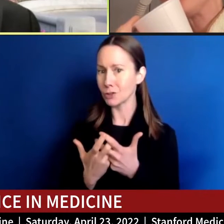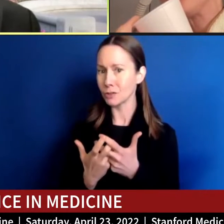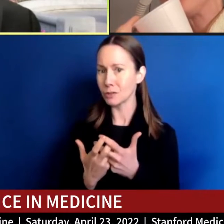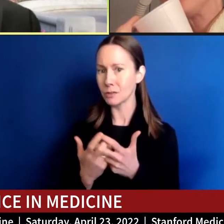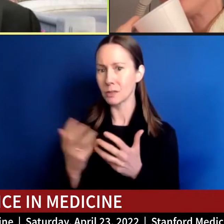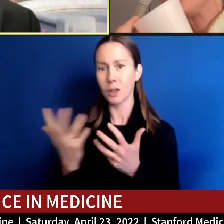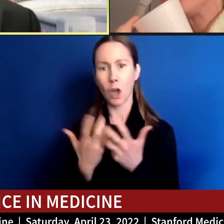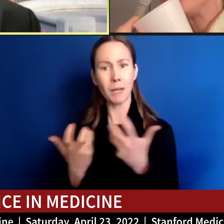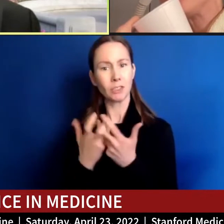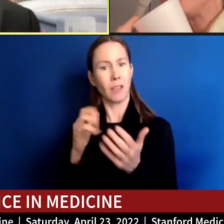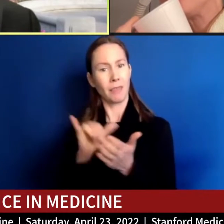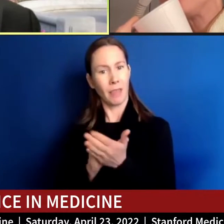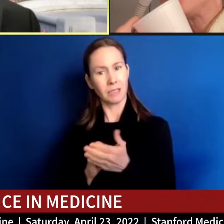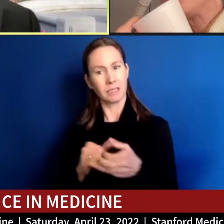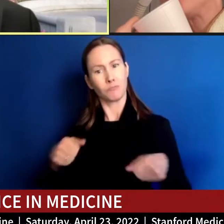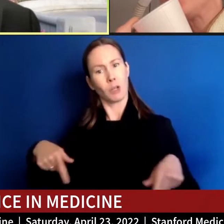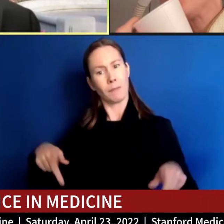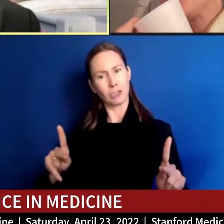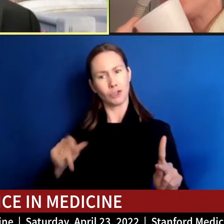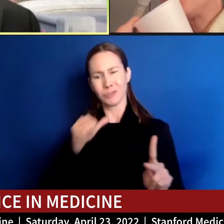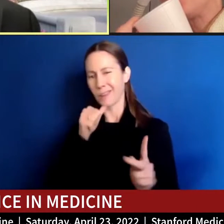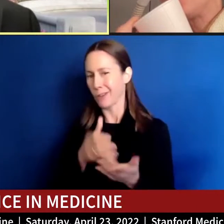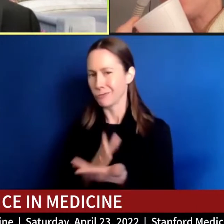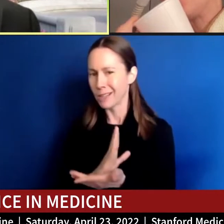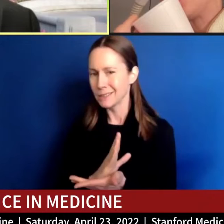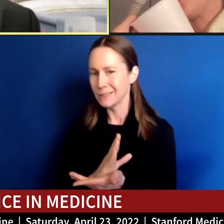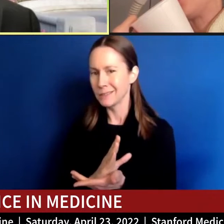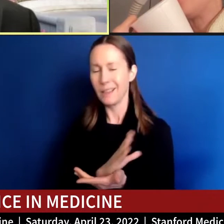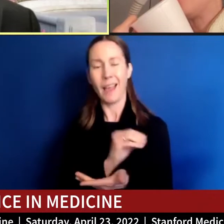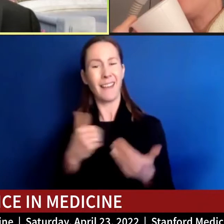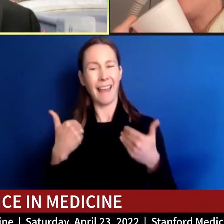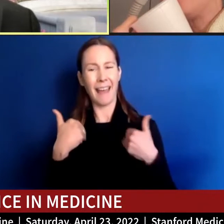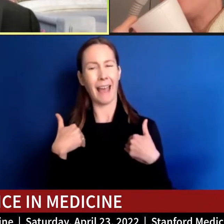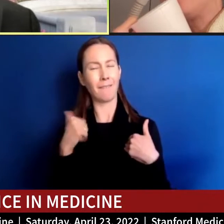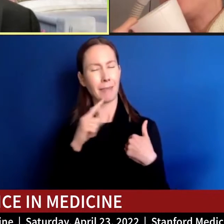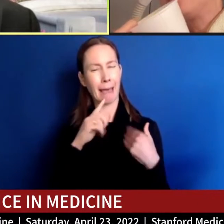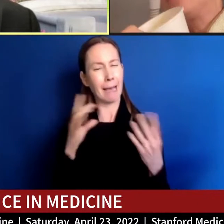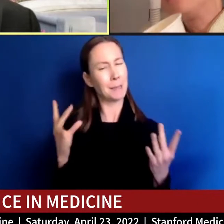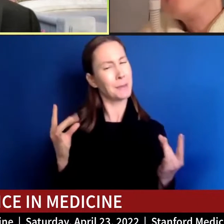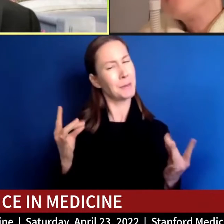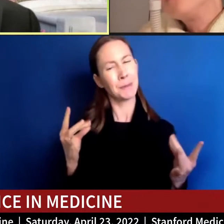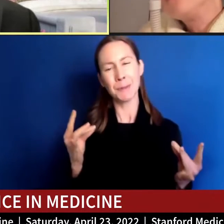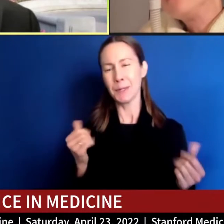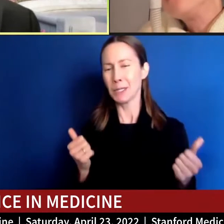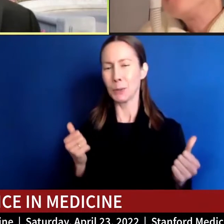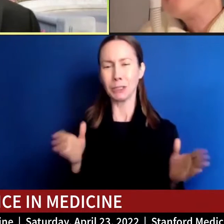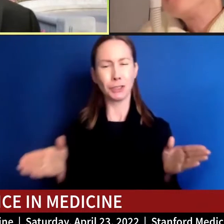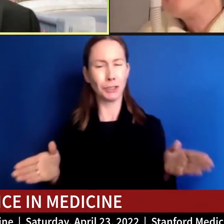privileges, rather than rights. And there’s this slippery slope fallacy that oh, if we do this for